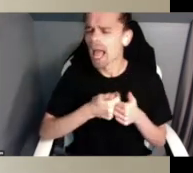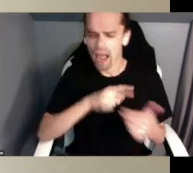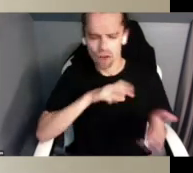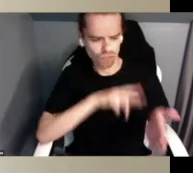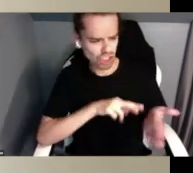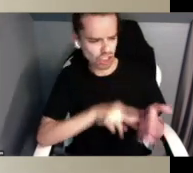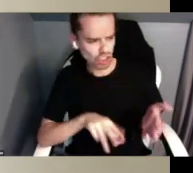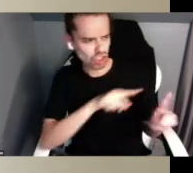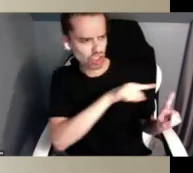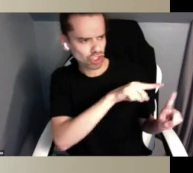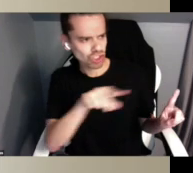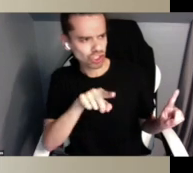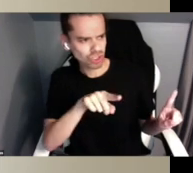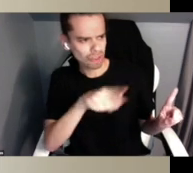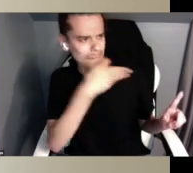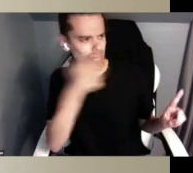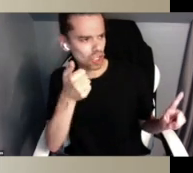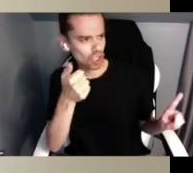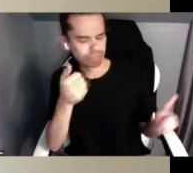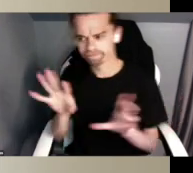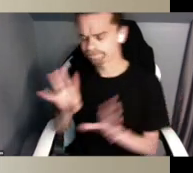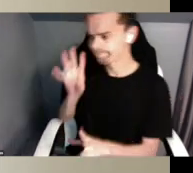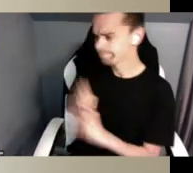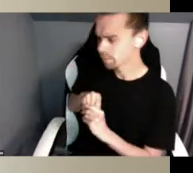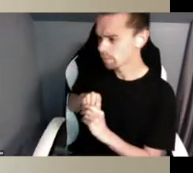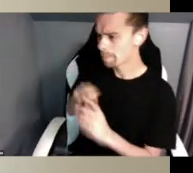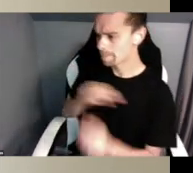engage with members of your communities?